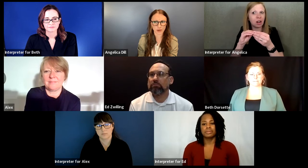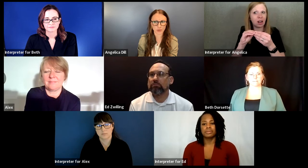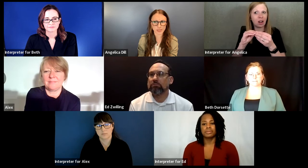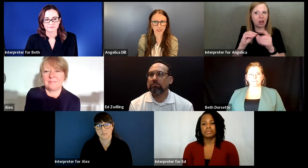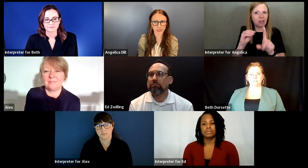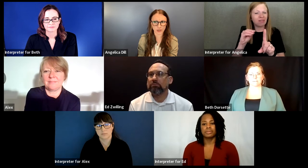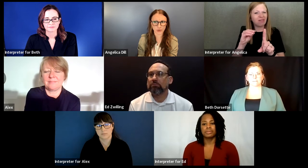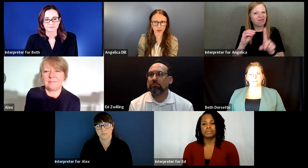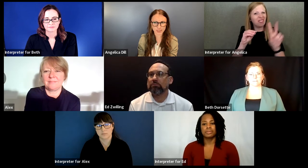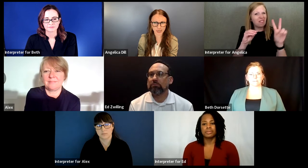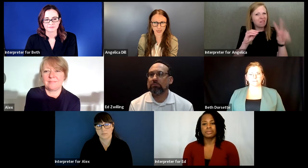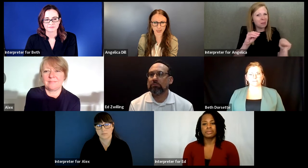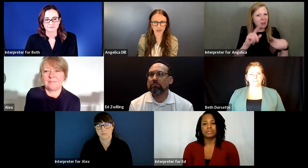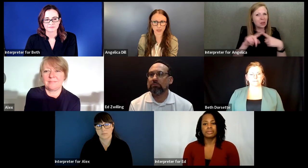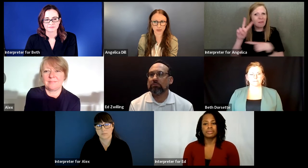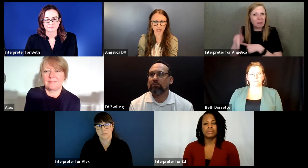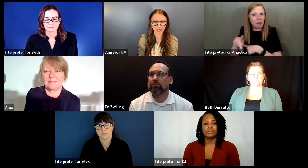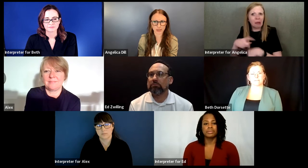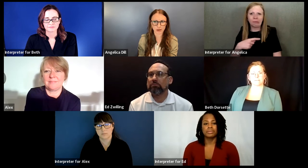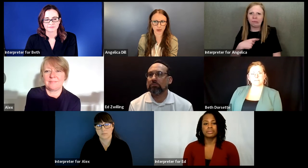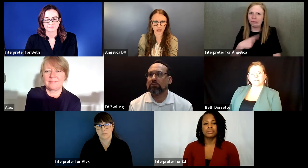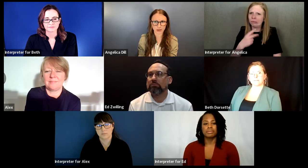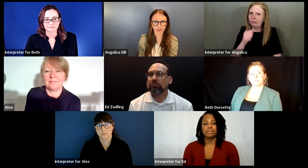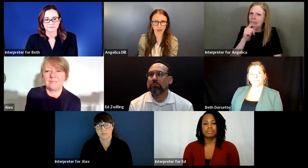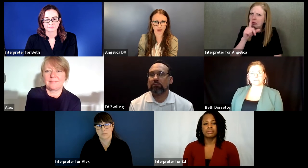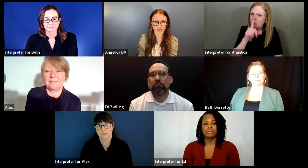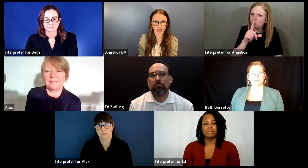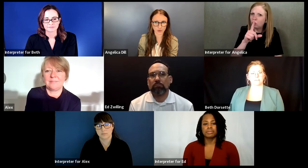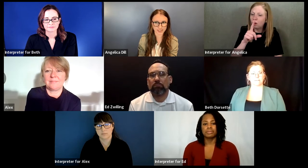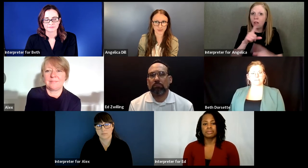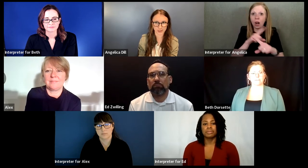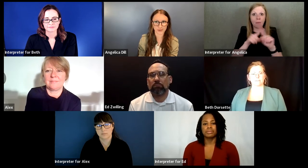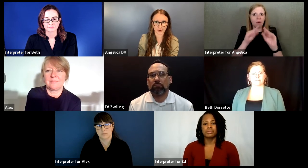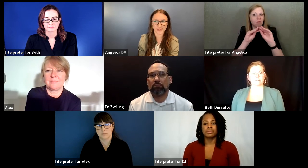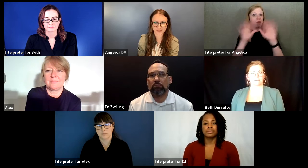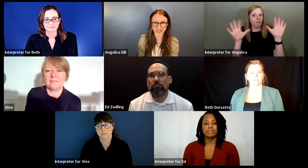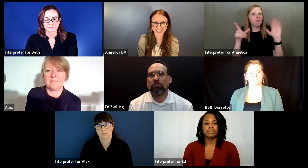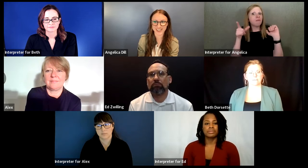It wasn't clear on the website. But it made it apparent that that was the videophone number.